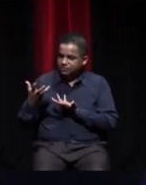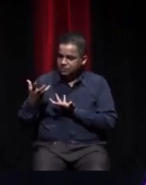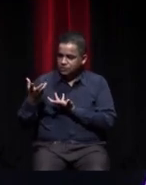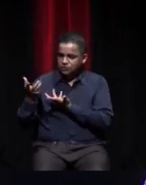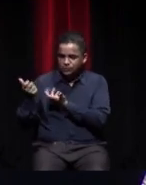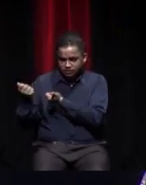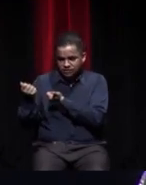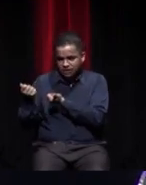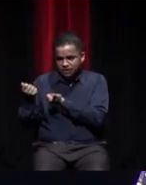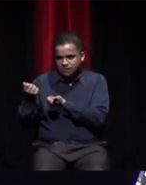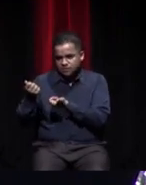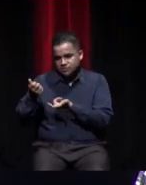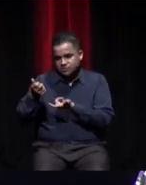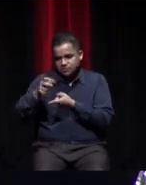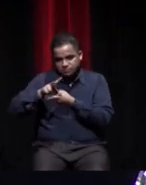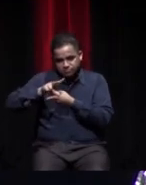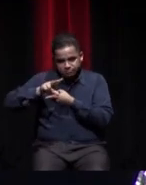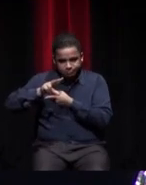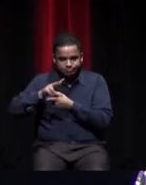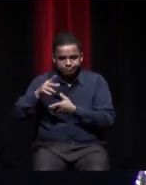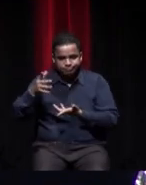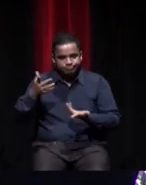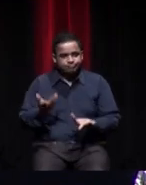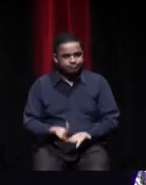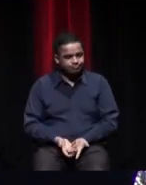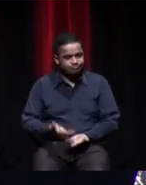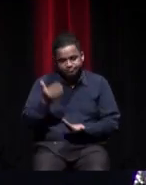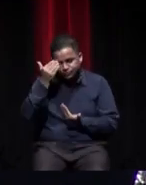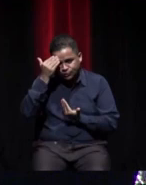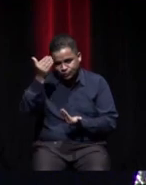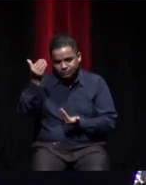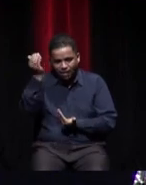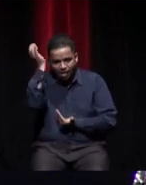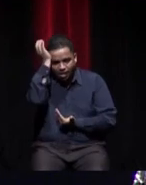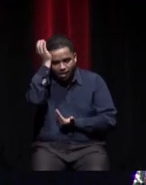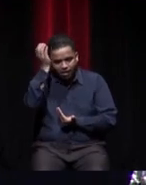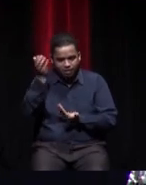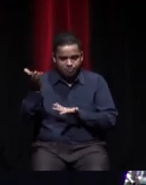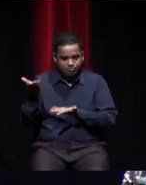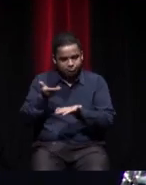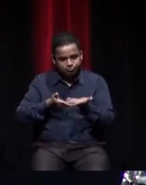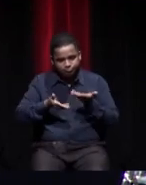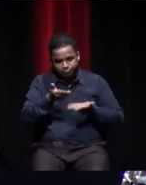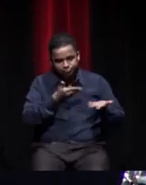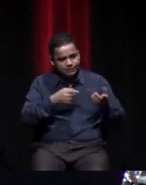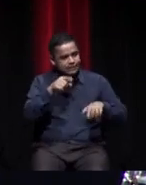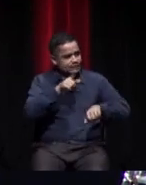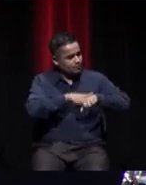Thank you for the privilege of sharing the table with Eugênio and Christian,